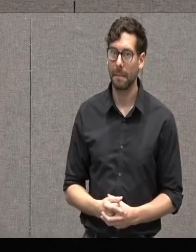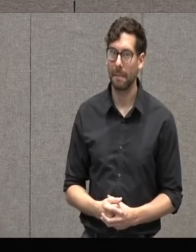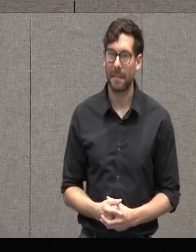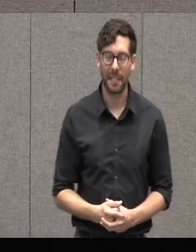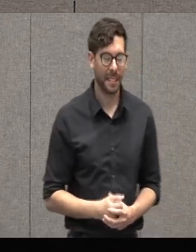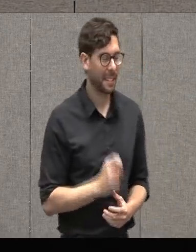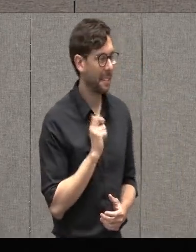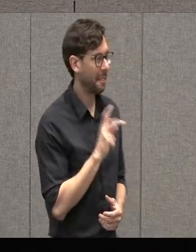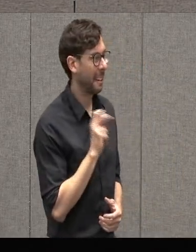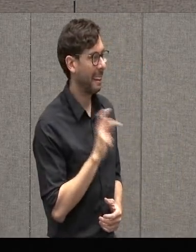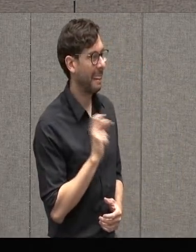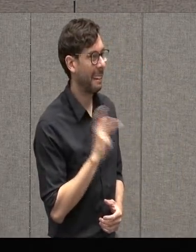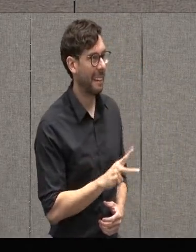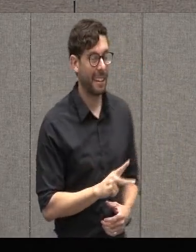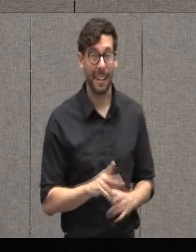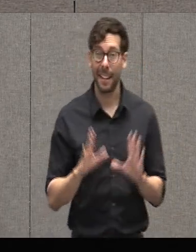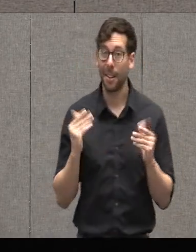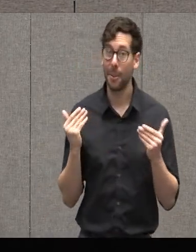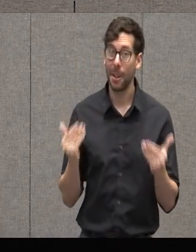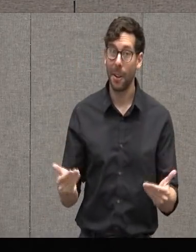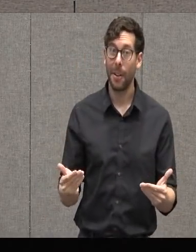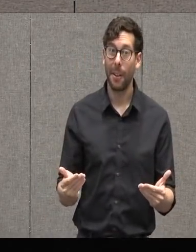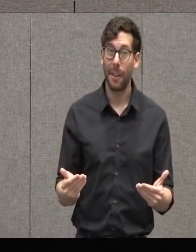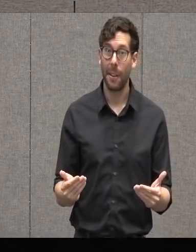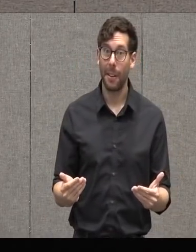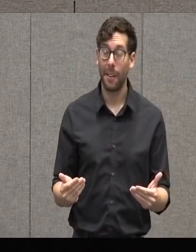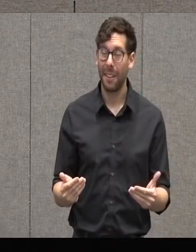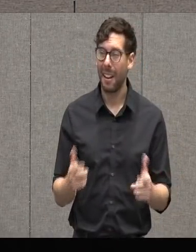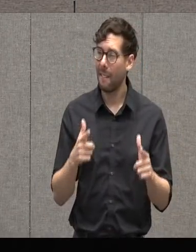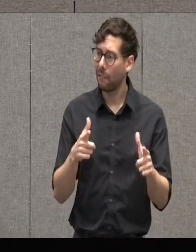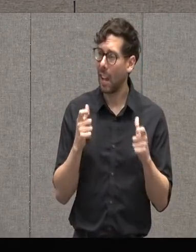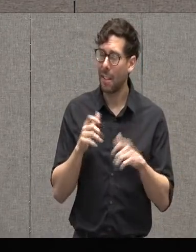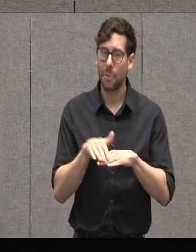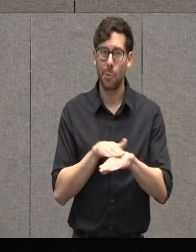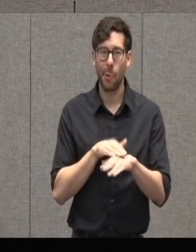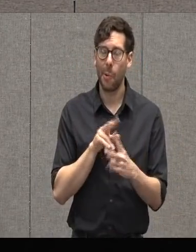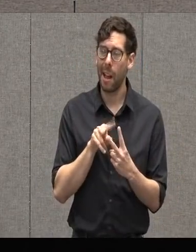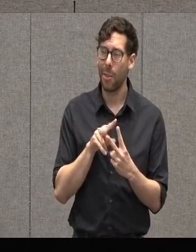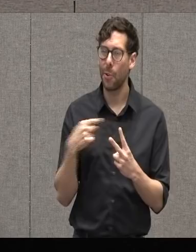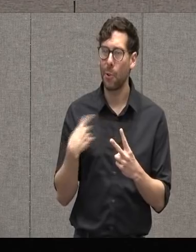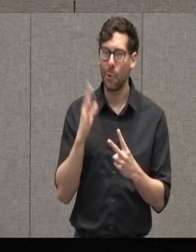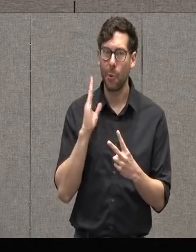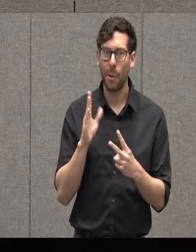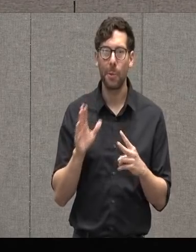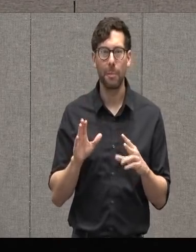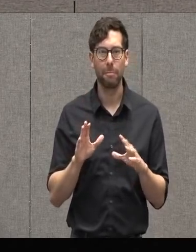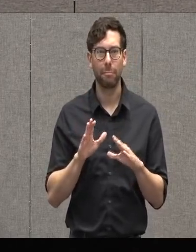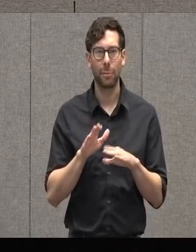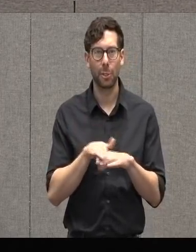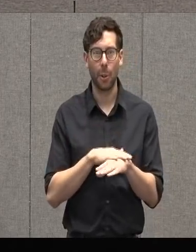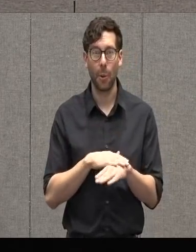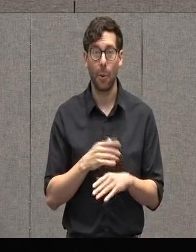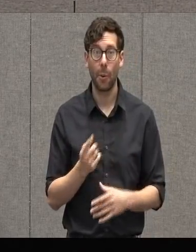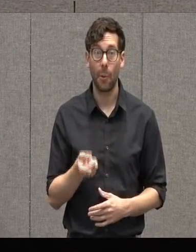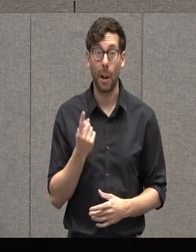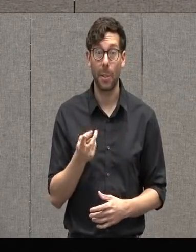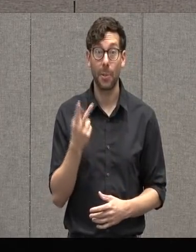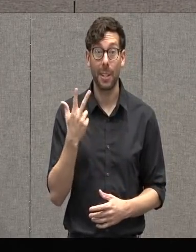All right, here we go. You could go fast or slow, but we'll go slow. One, two, three.